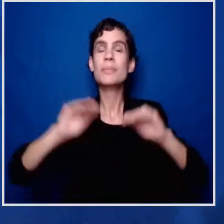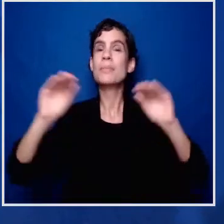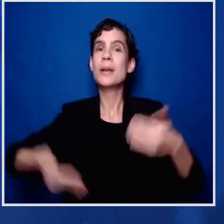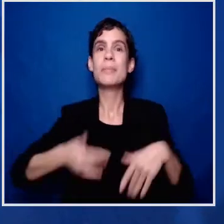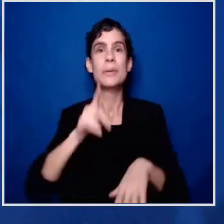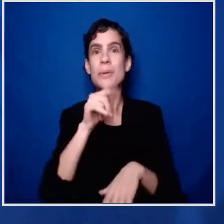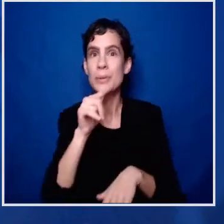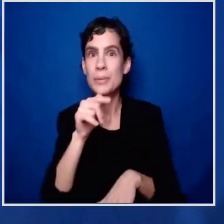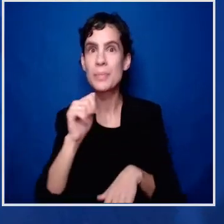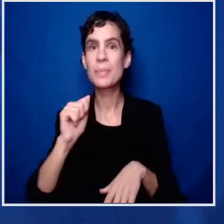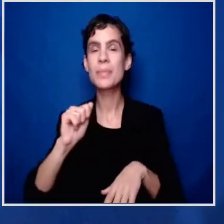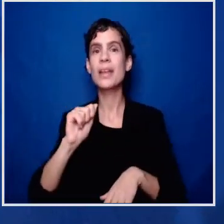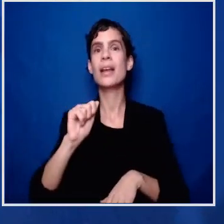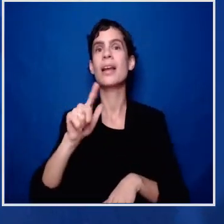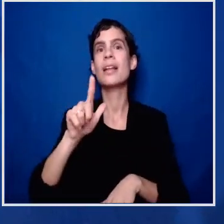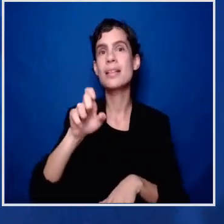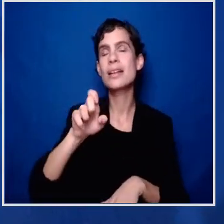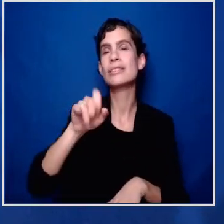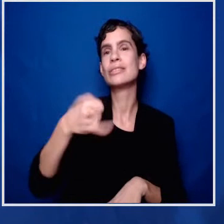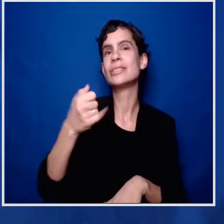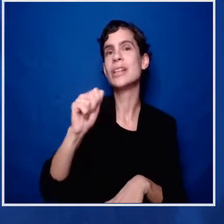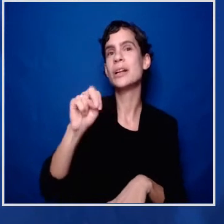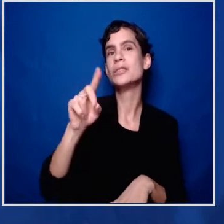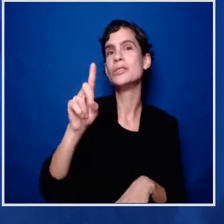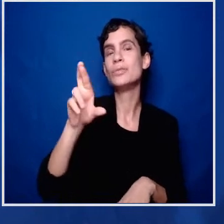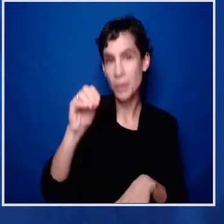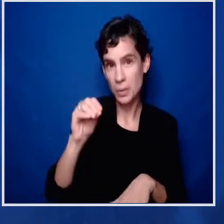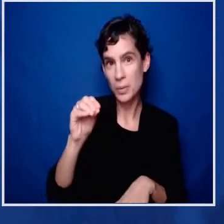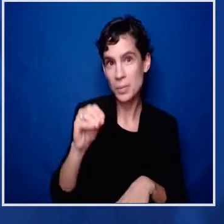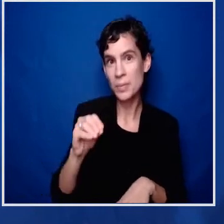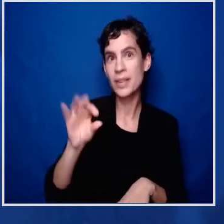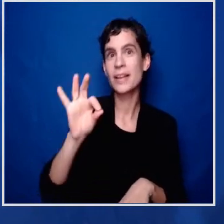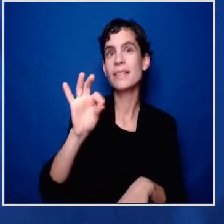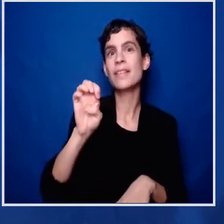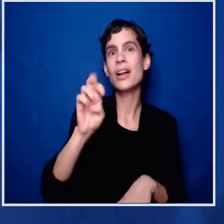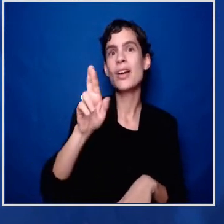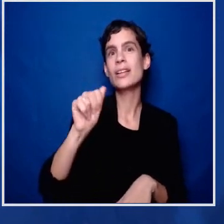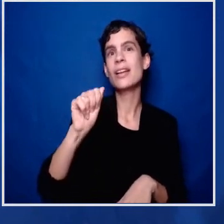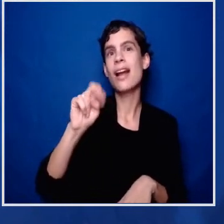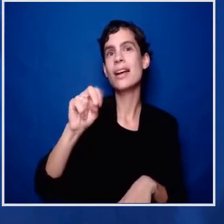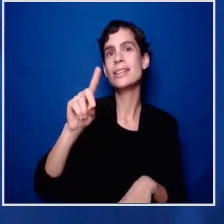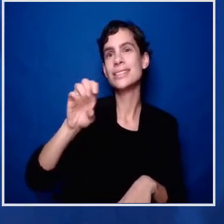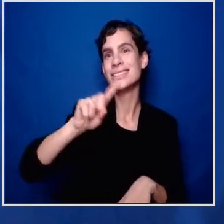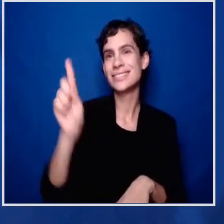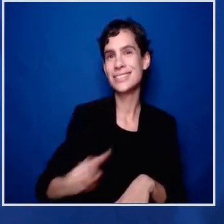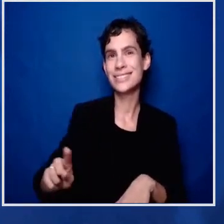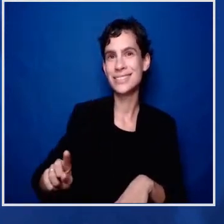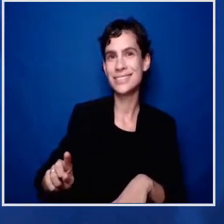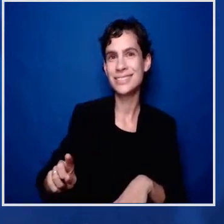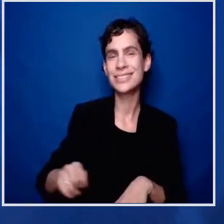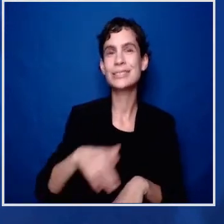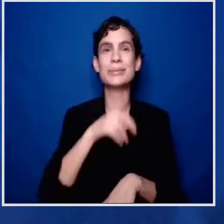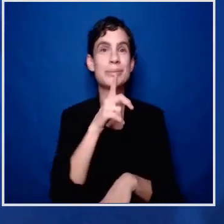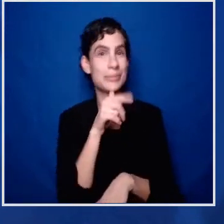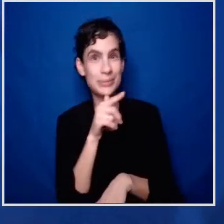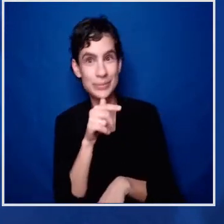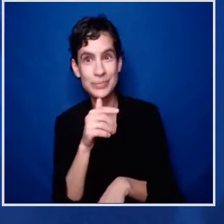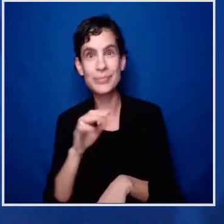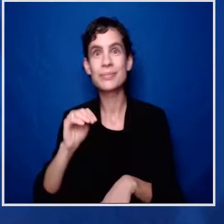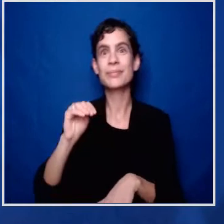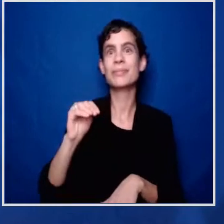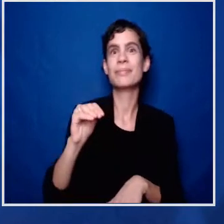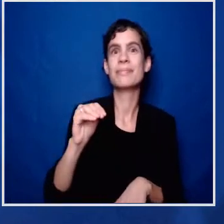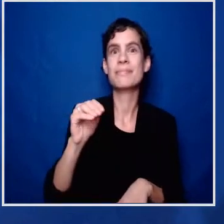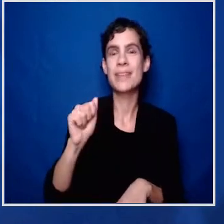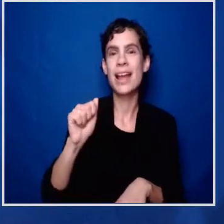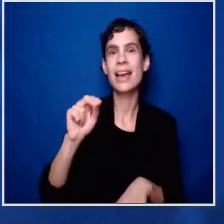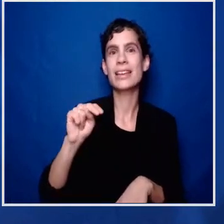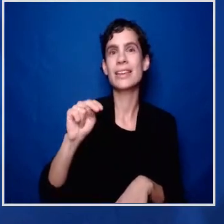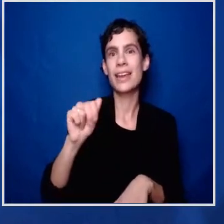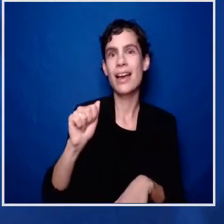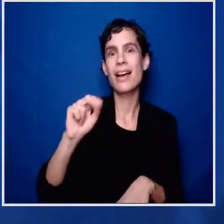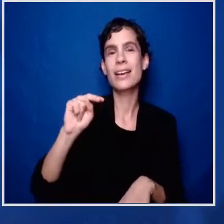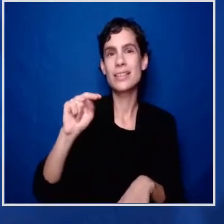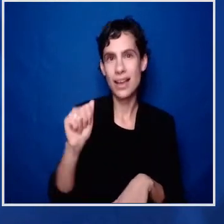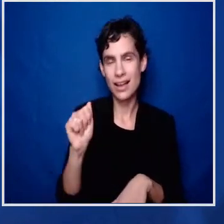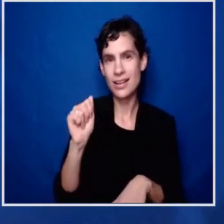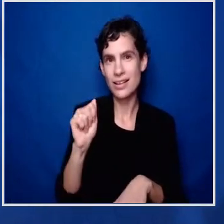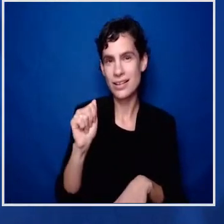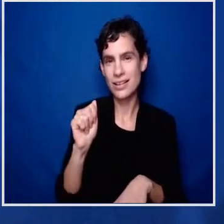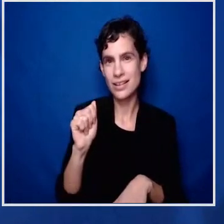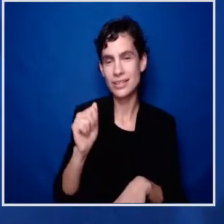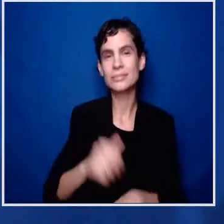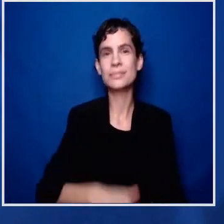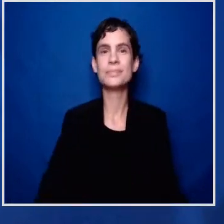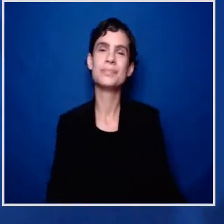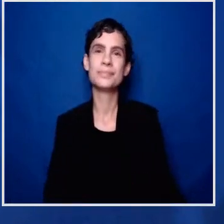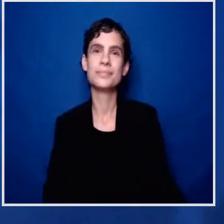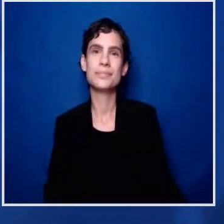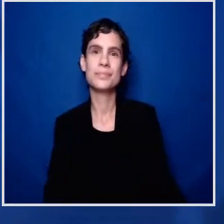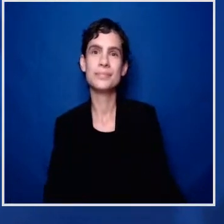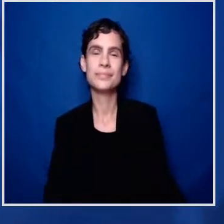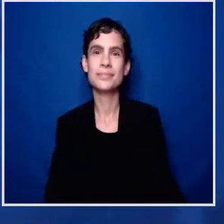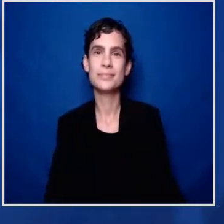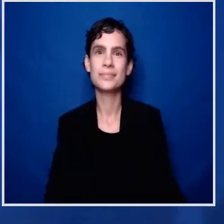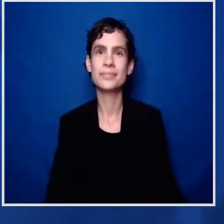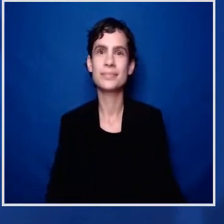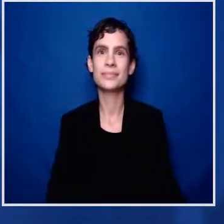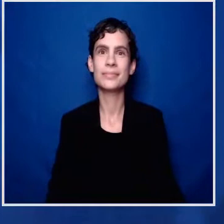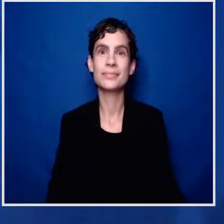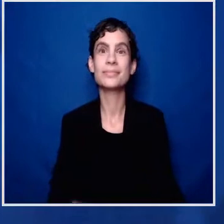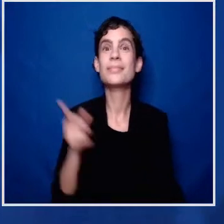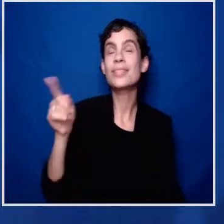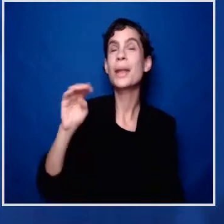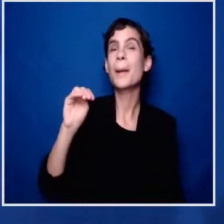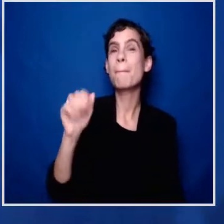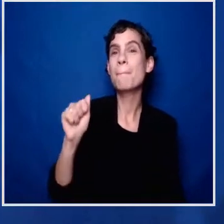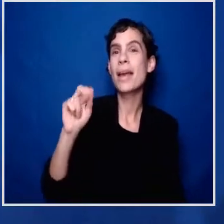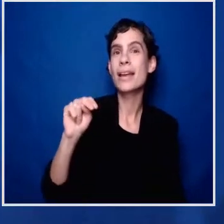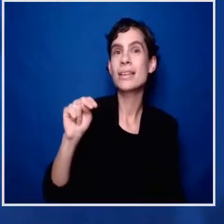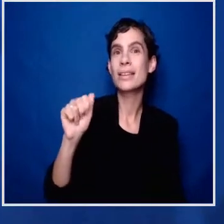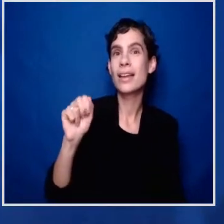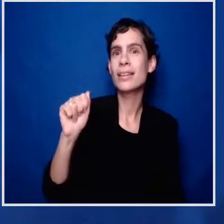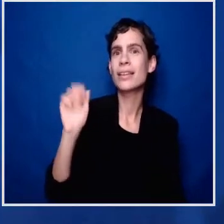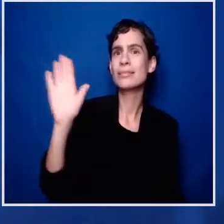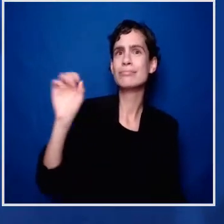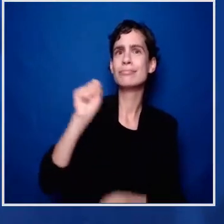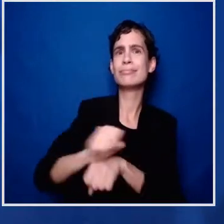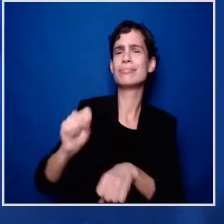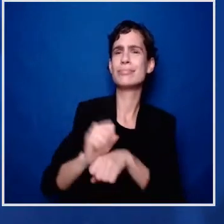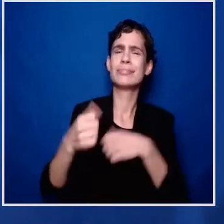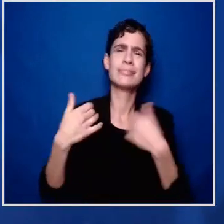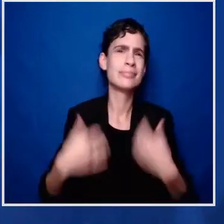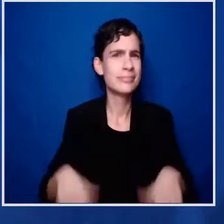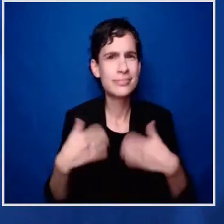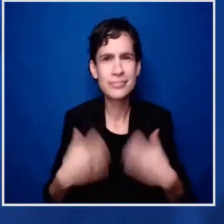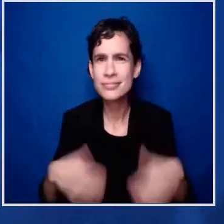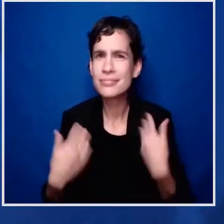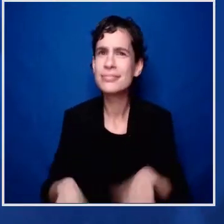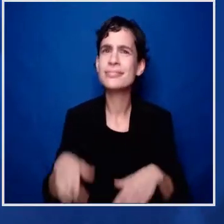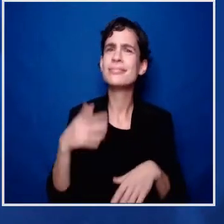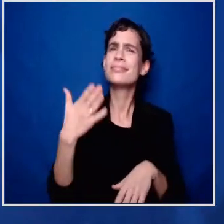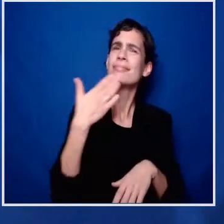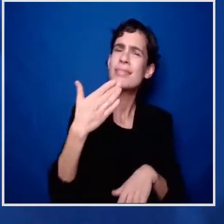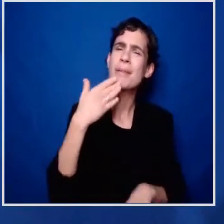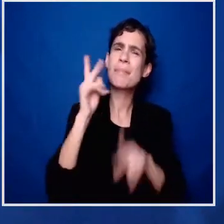SONGWRITER ALEJANDRO FERNANDEZ.